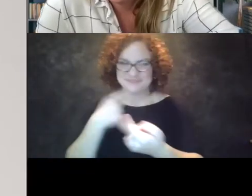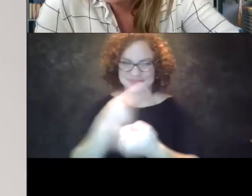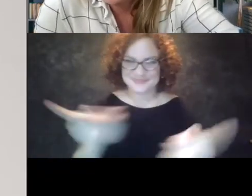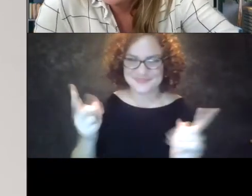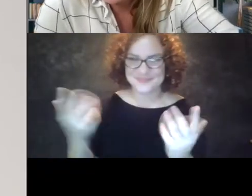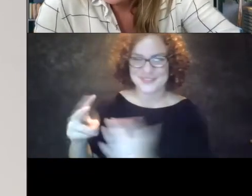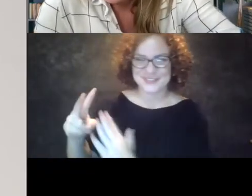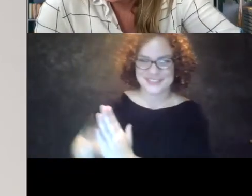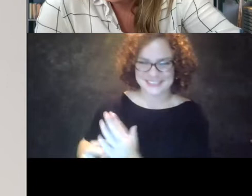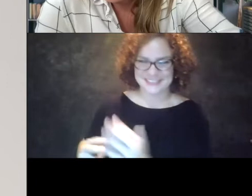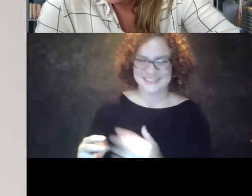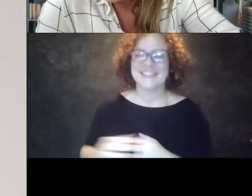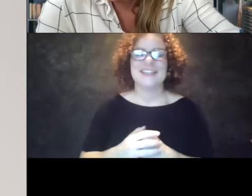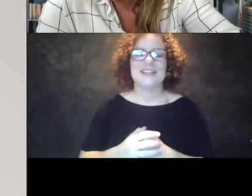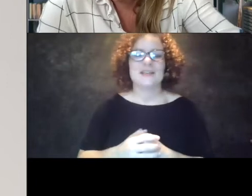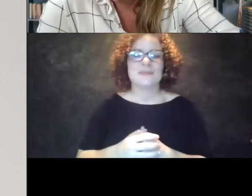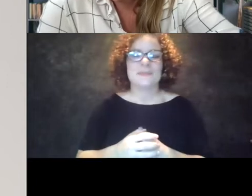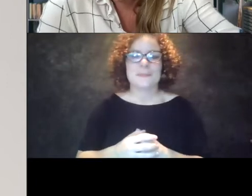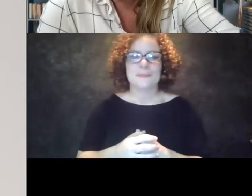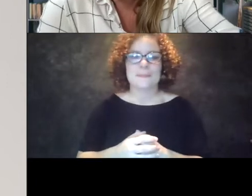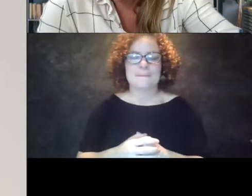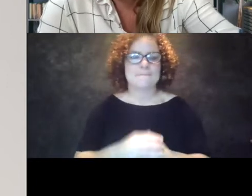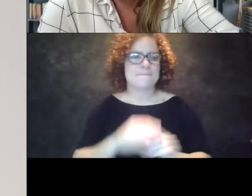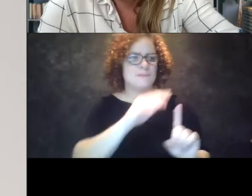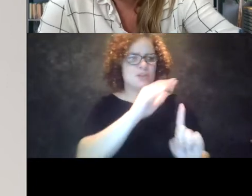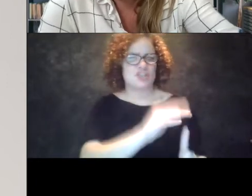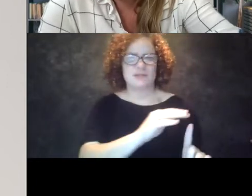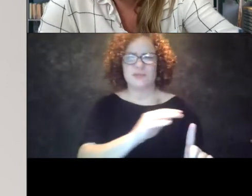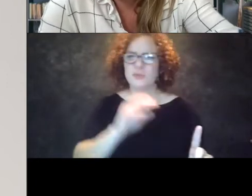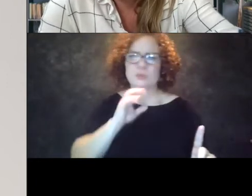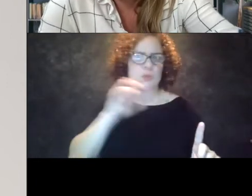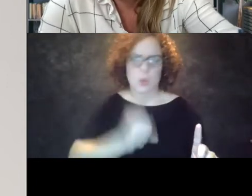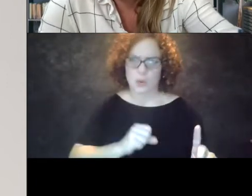watch me read? At what point is a child too old to intervene for socially my daughter's